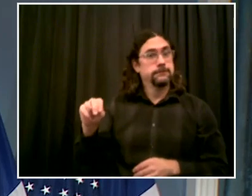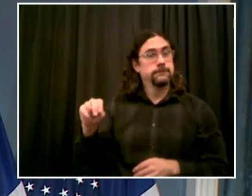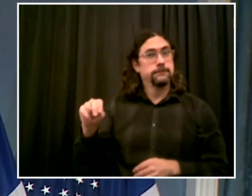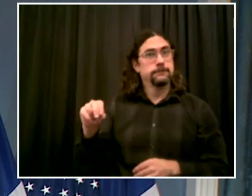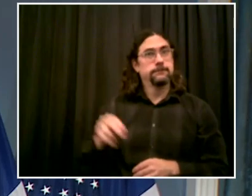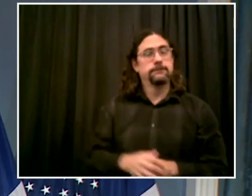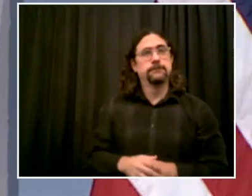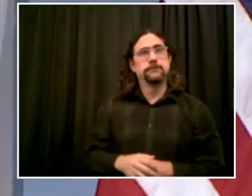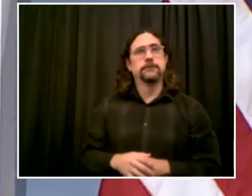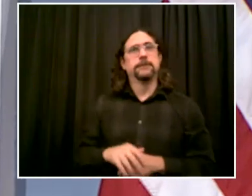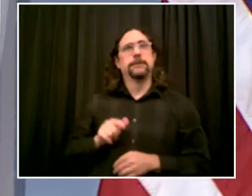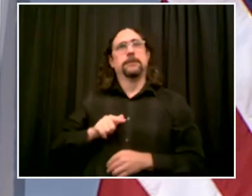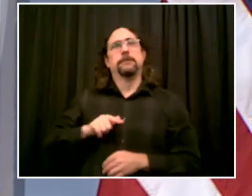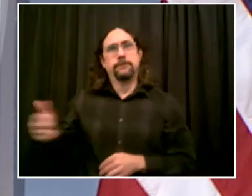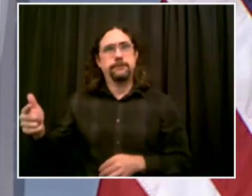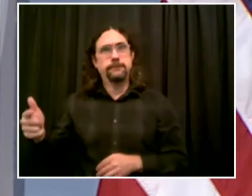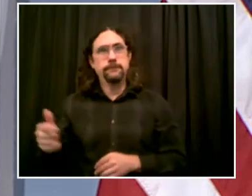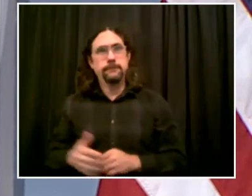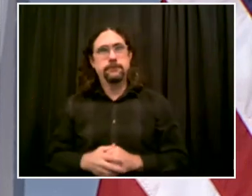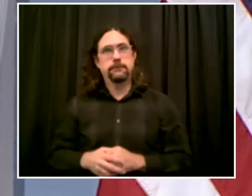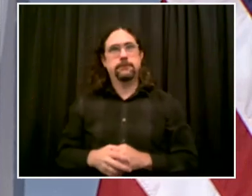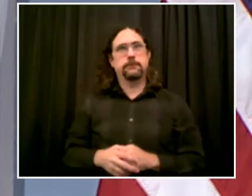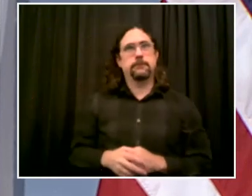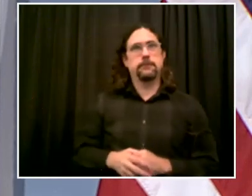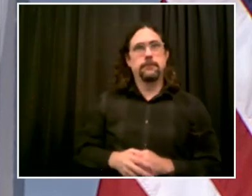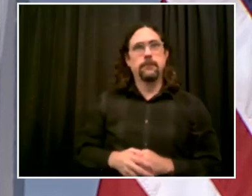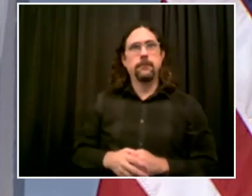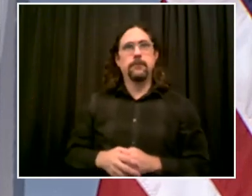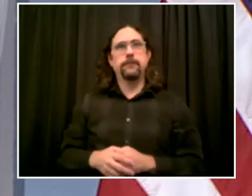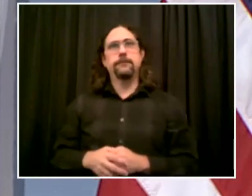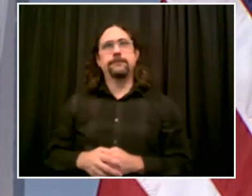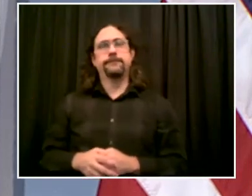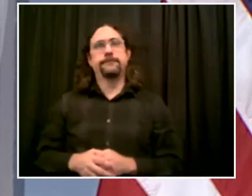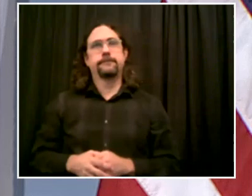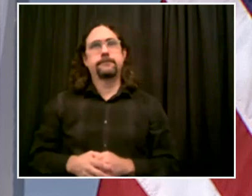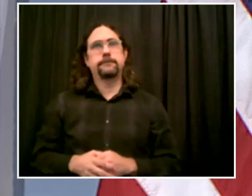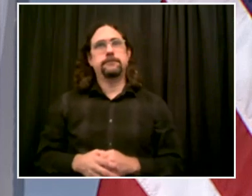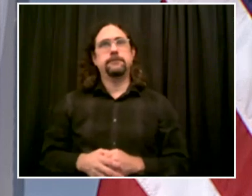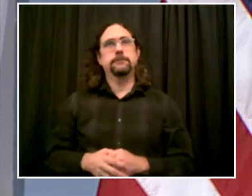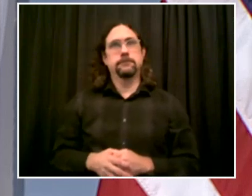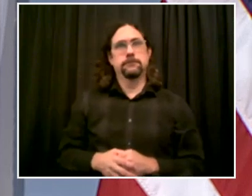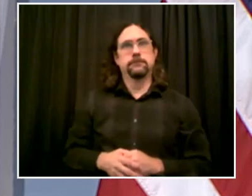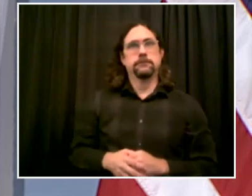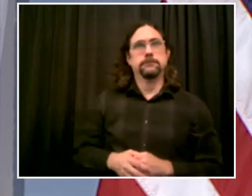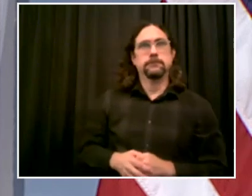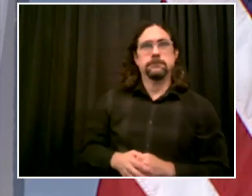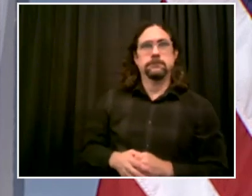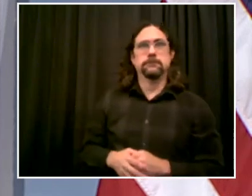INITIATIVE IS DOCTOR AMANDA JOHNSON.